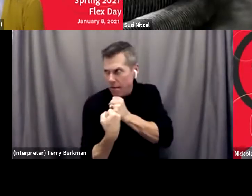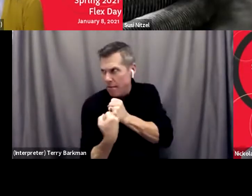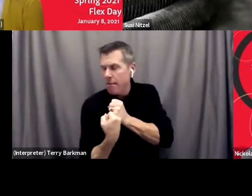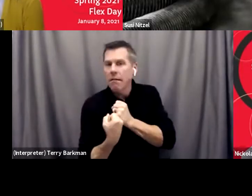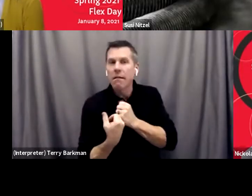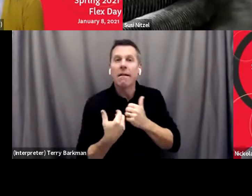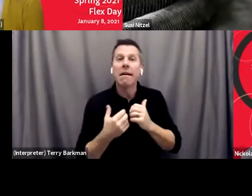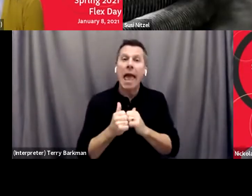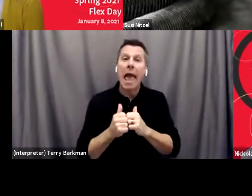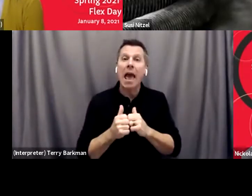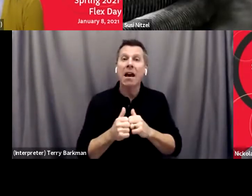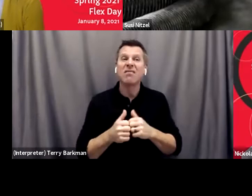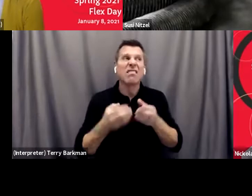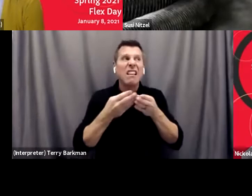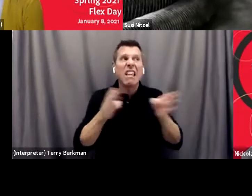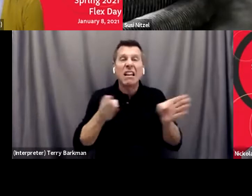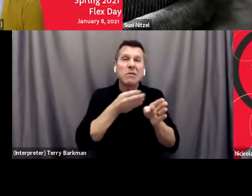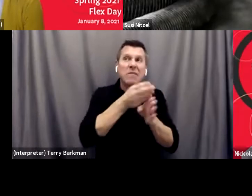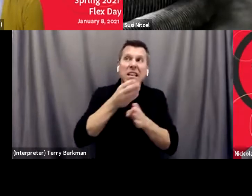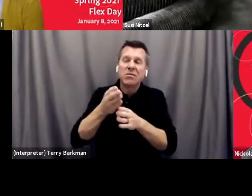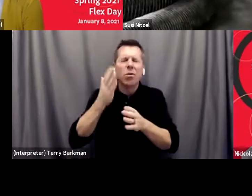about any major existing. That was it.